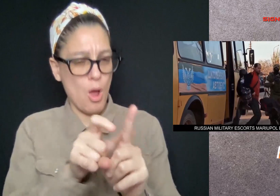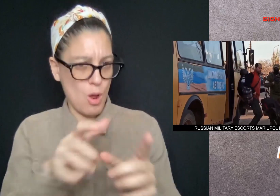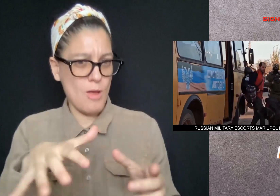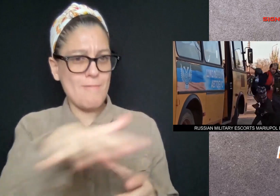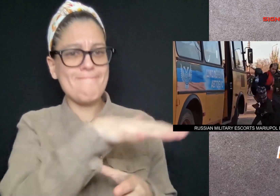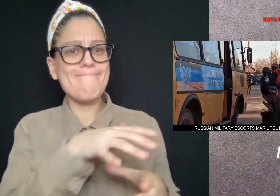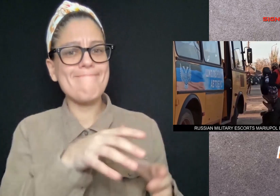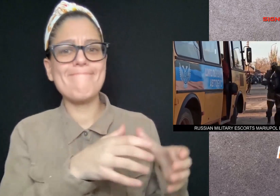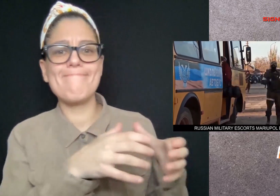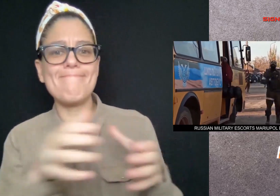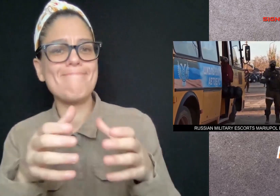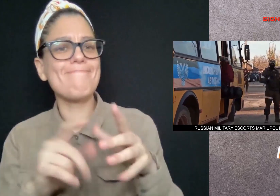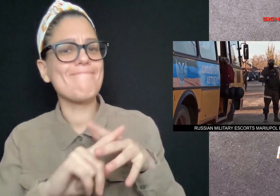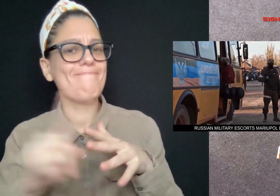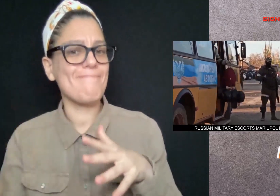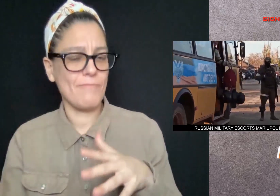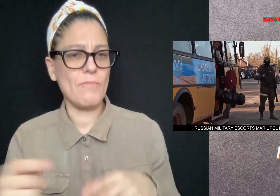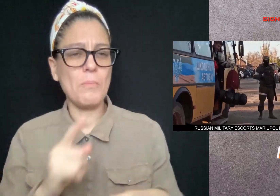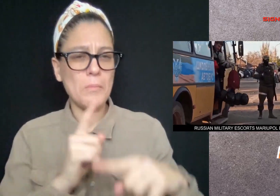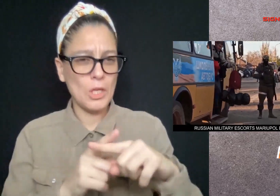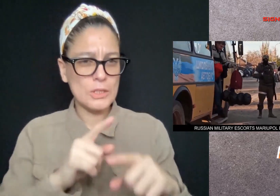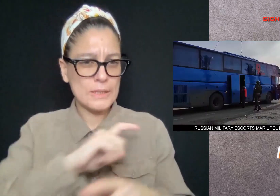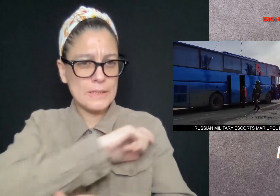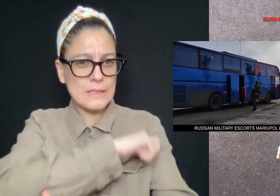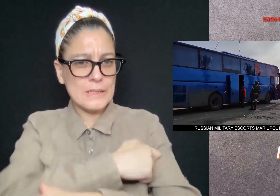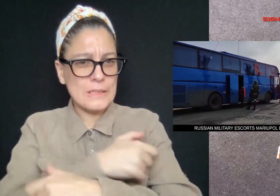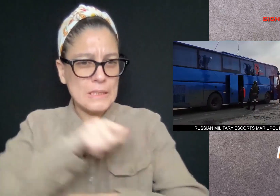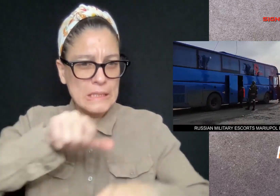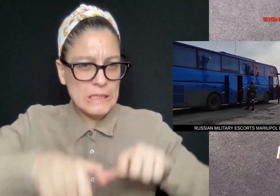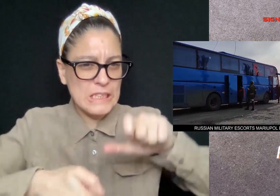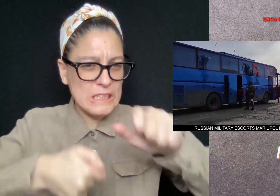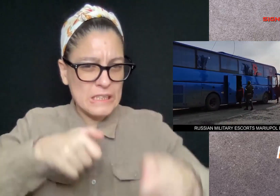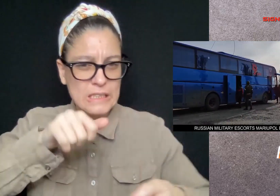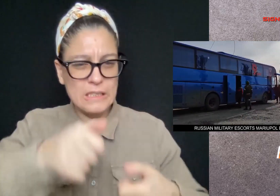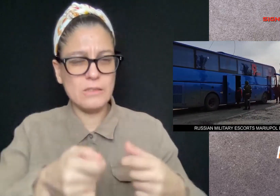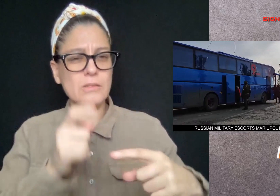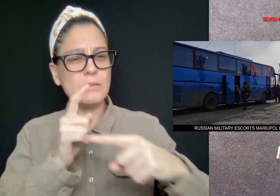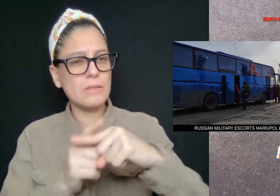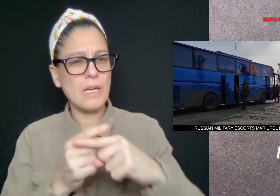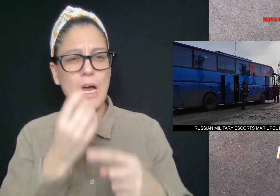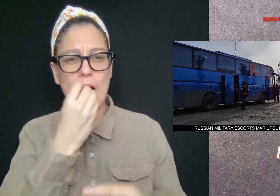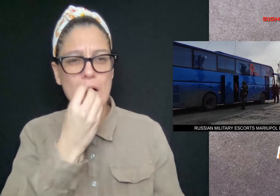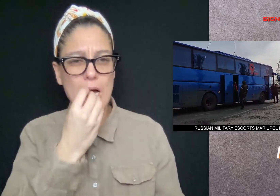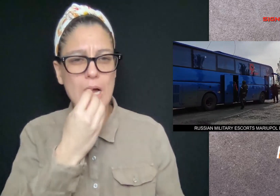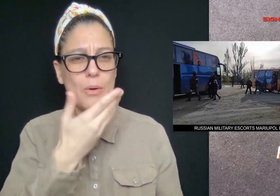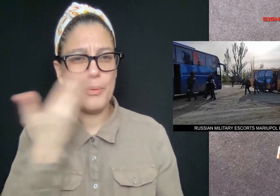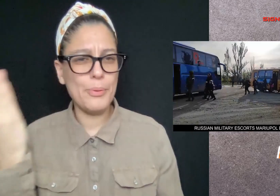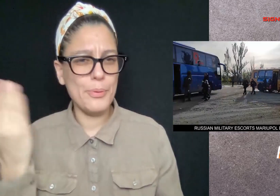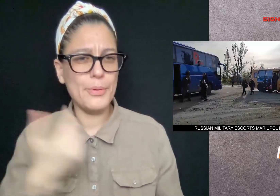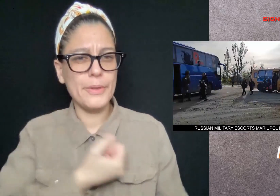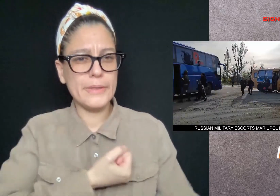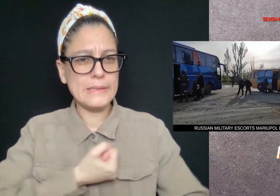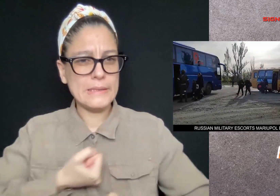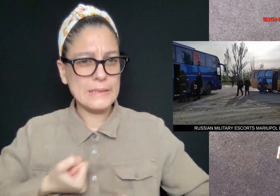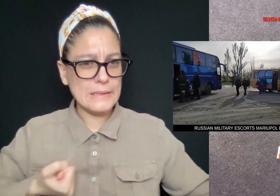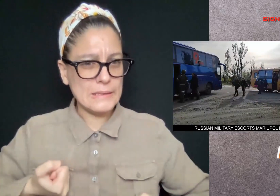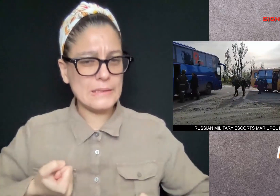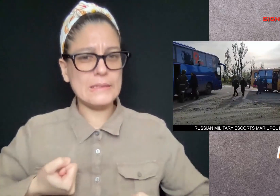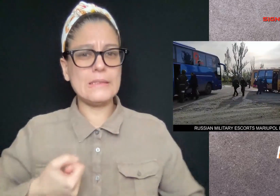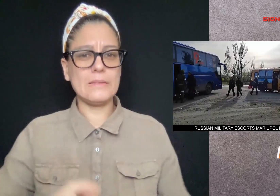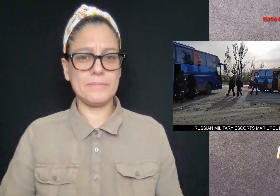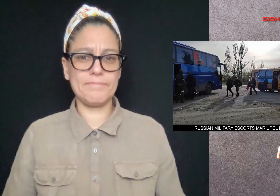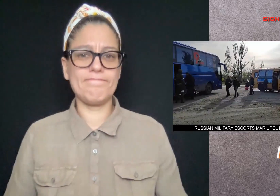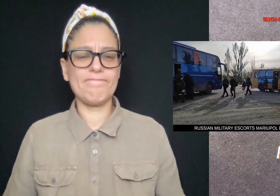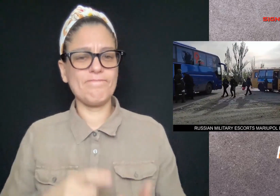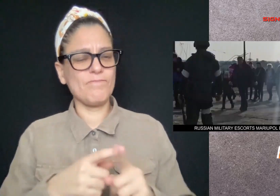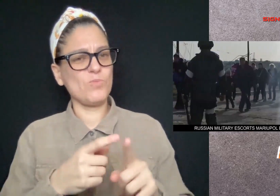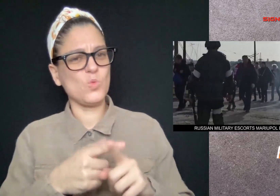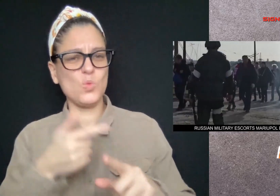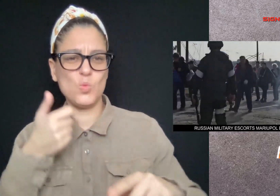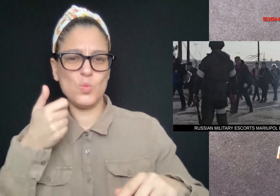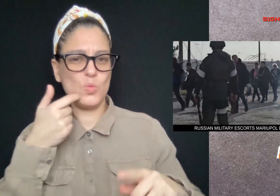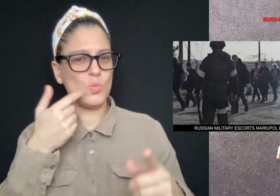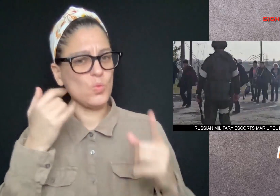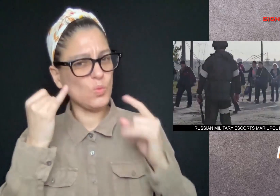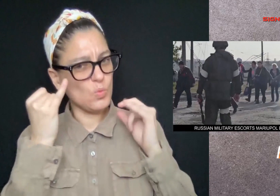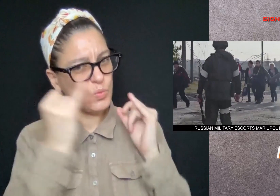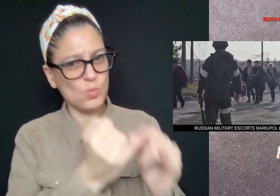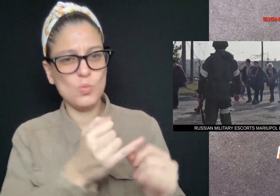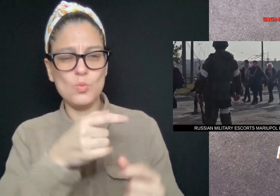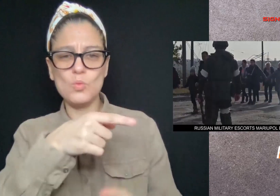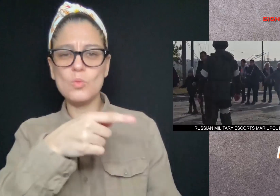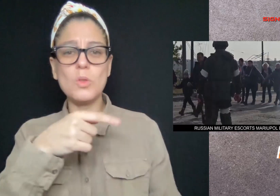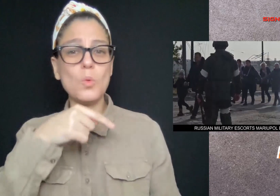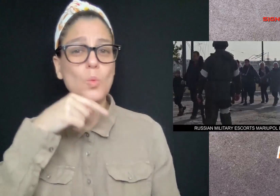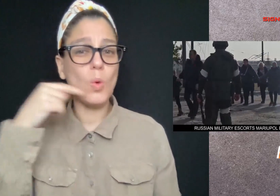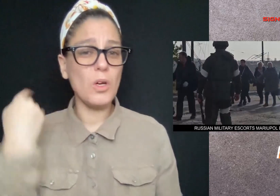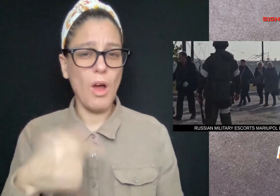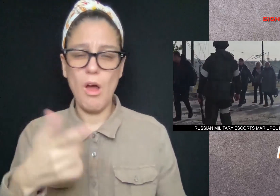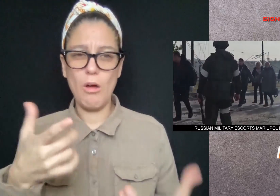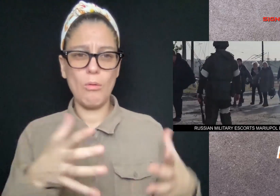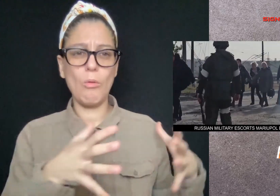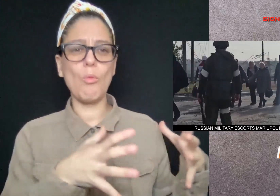Ukraine President Zelensky has accused Russia of blocking evacuations torture starvation and